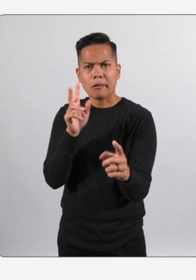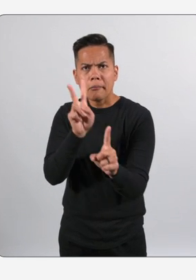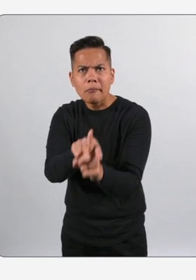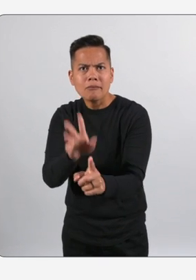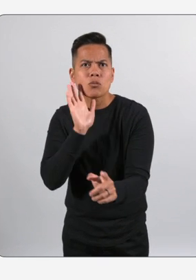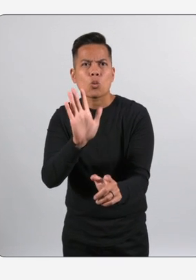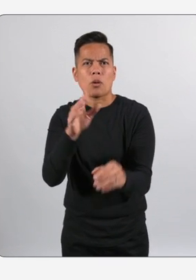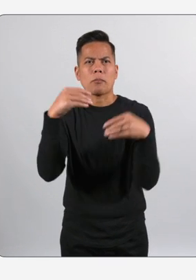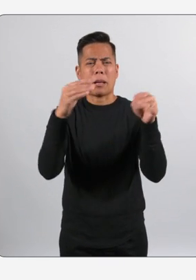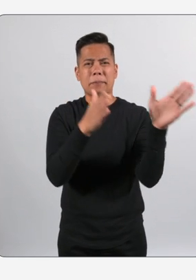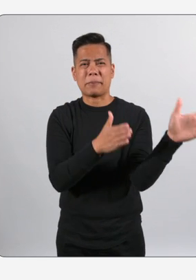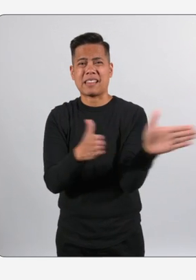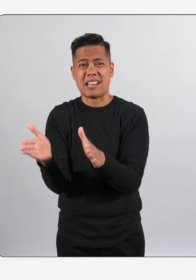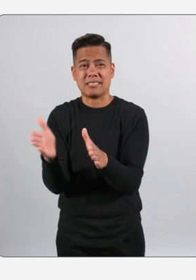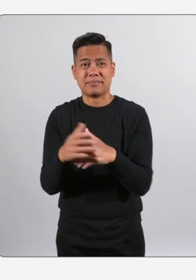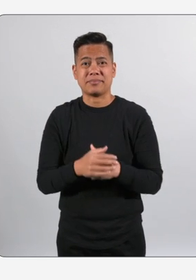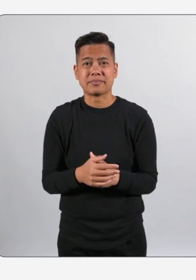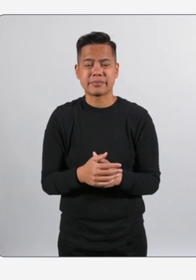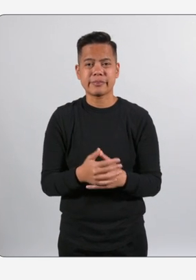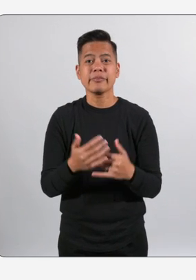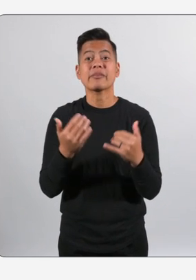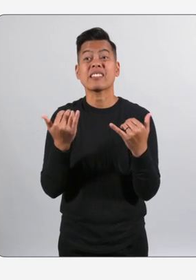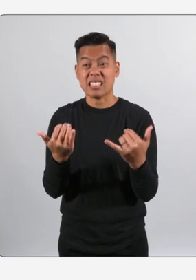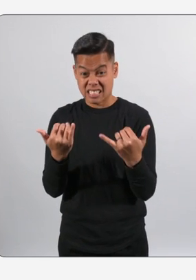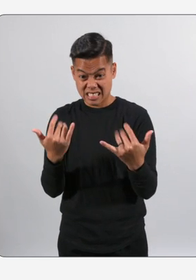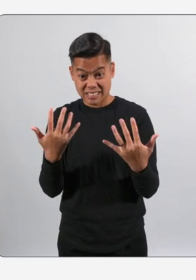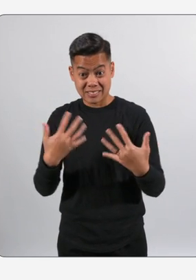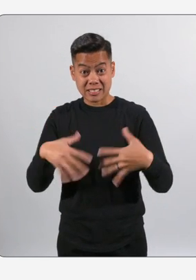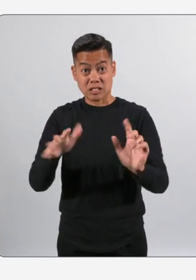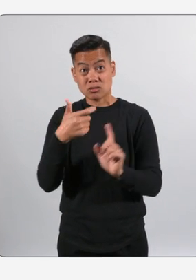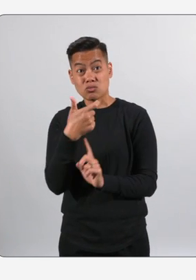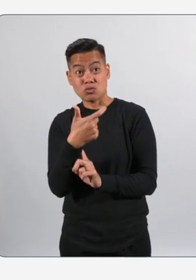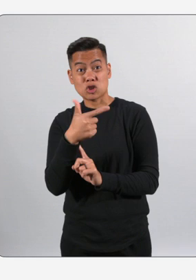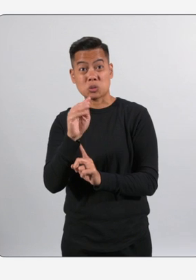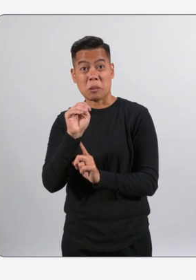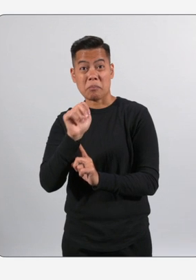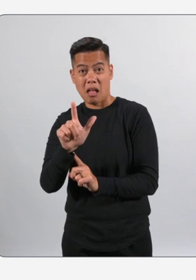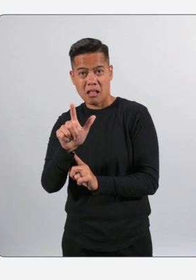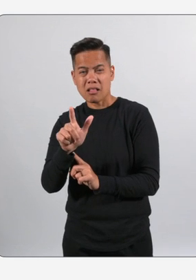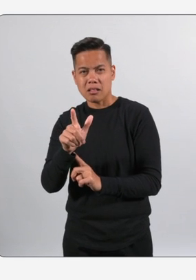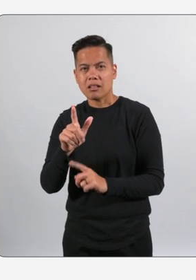now, like literally as soon as you're back from GML, or maybe even live from GML if